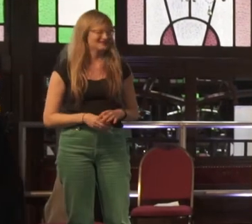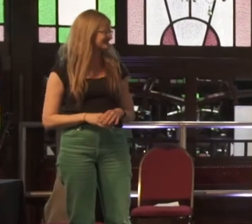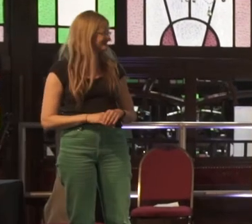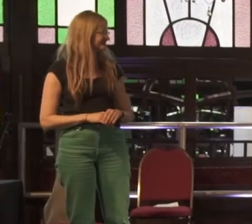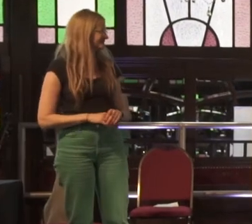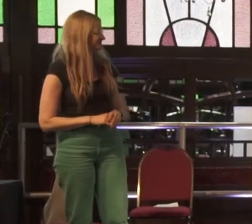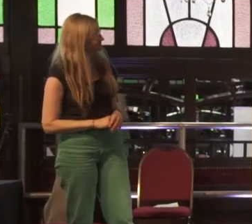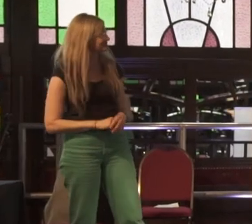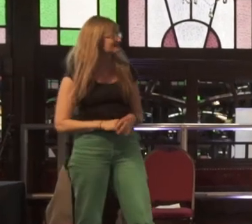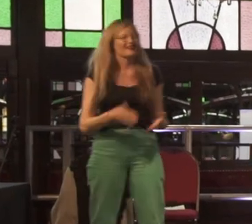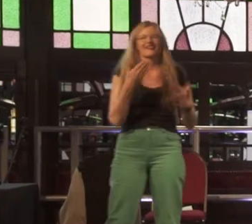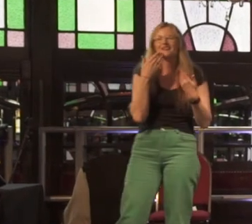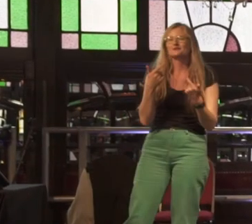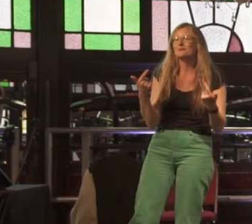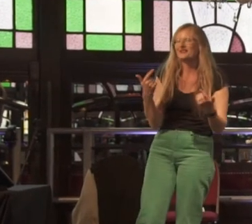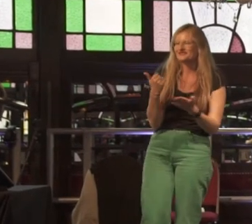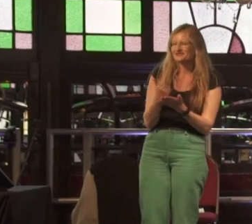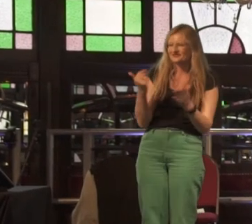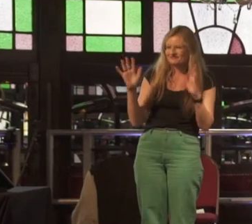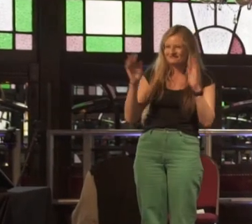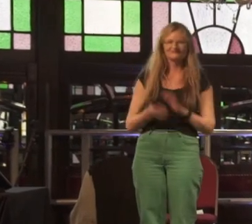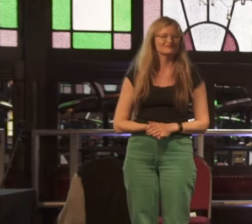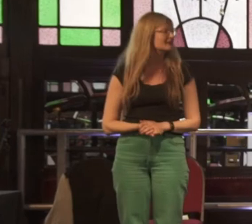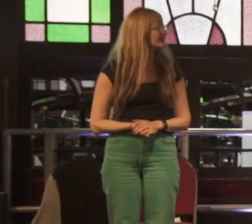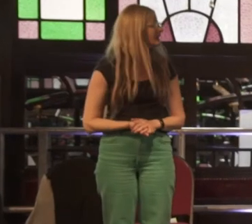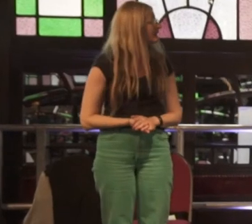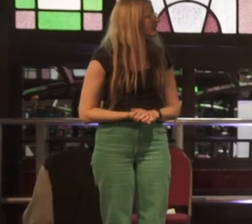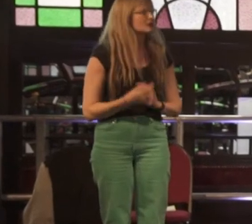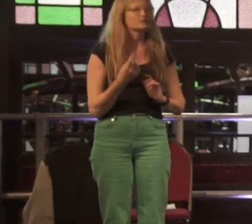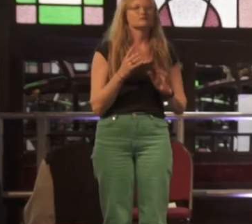Thank you so much, great. Is Rhona gracing us with her presence?